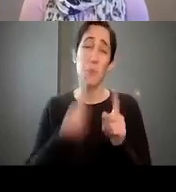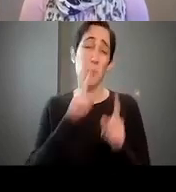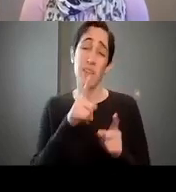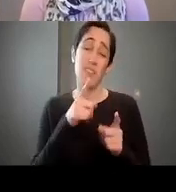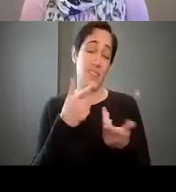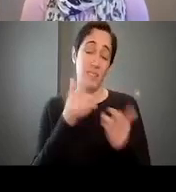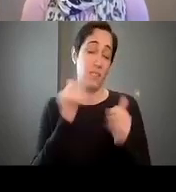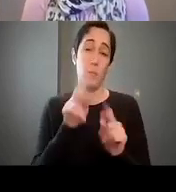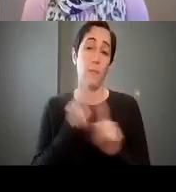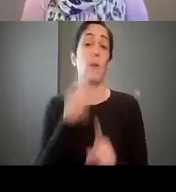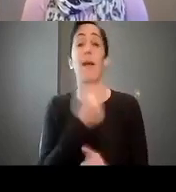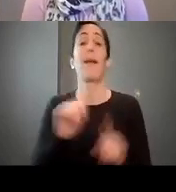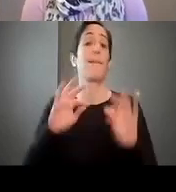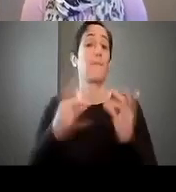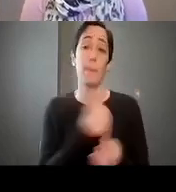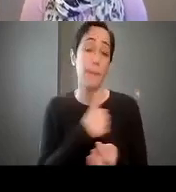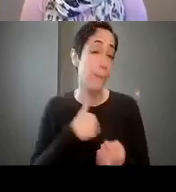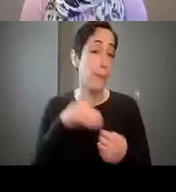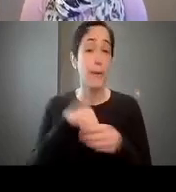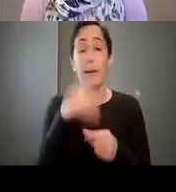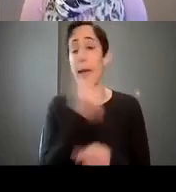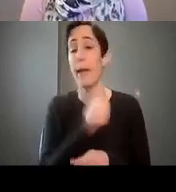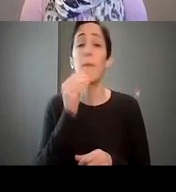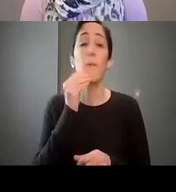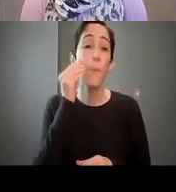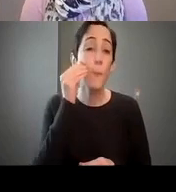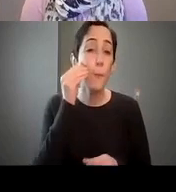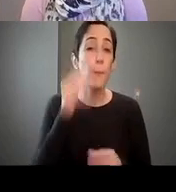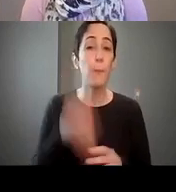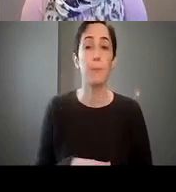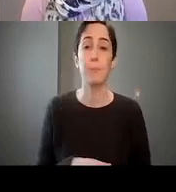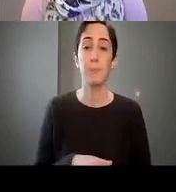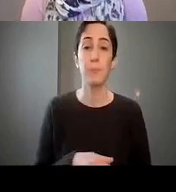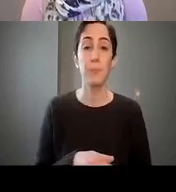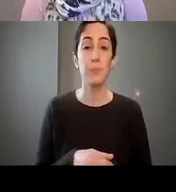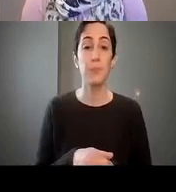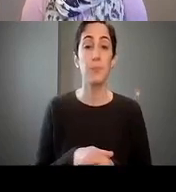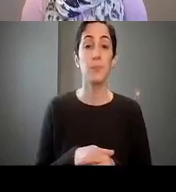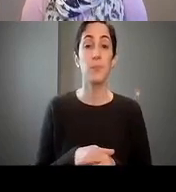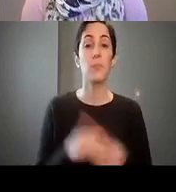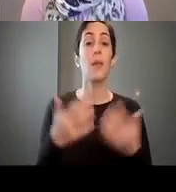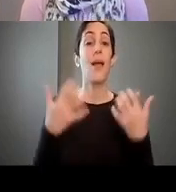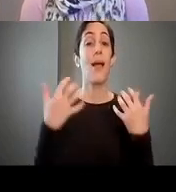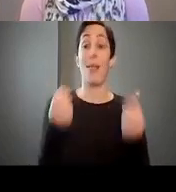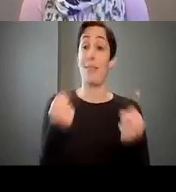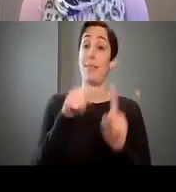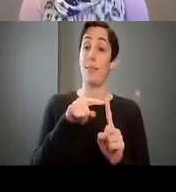relationship from my perspective is being in our homes. Health in a really predicated on the balance of relationship from my perspective is separateness and togetherness. So some of really predicated on the balance of